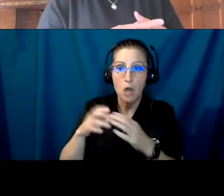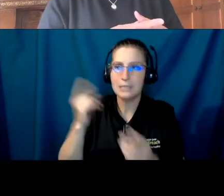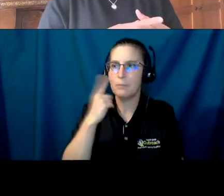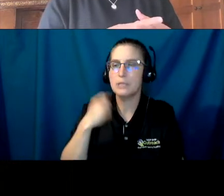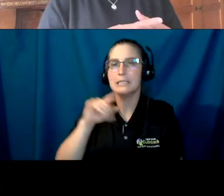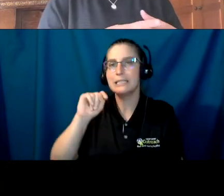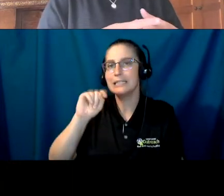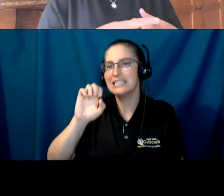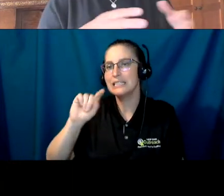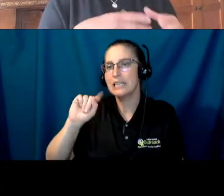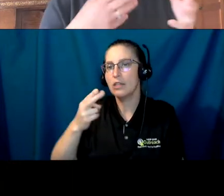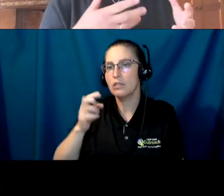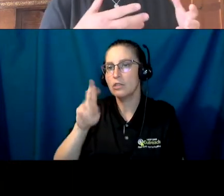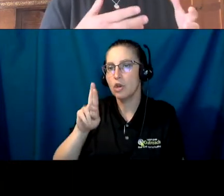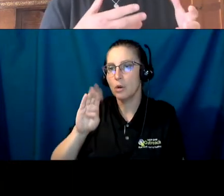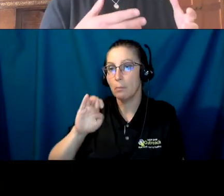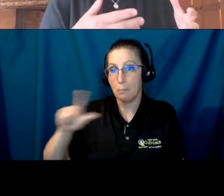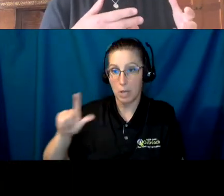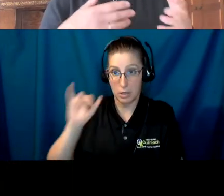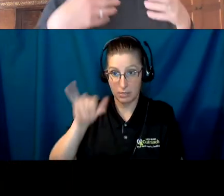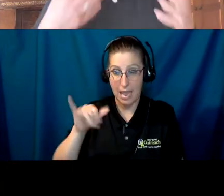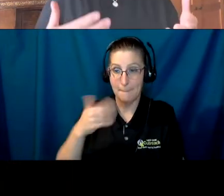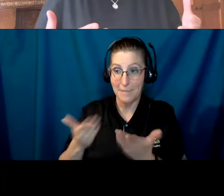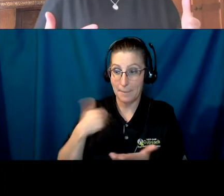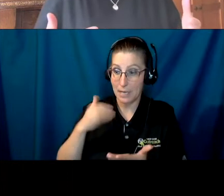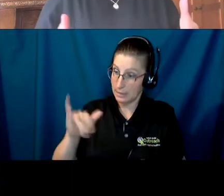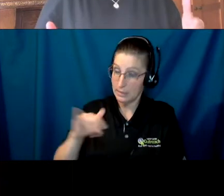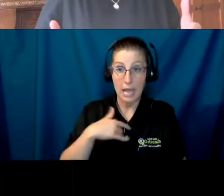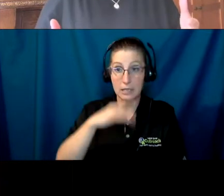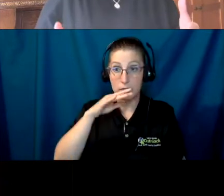or something like that? Is it an activity the child's very interested in and high and